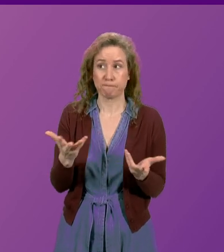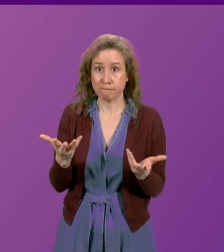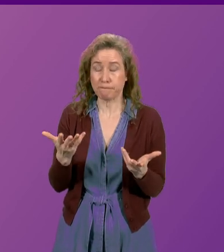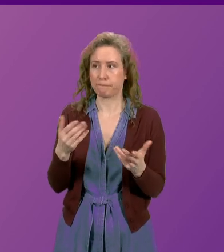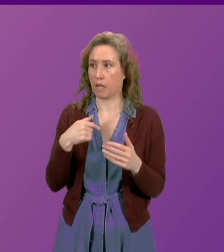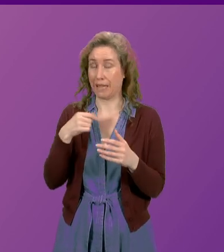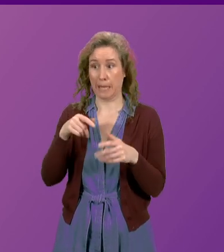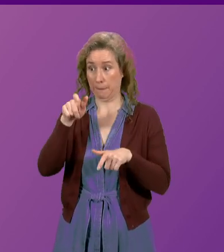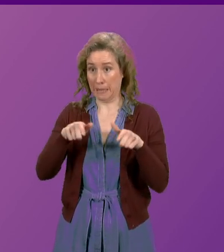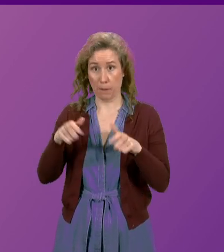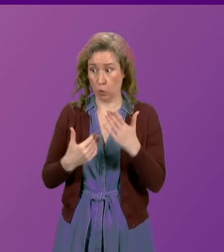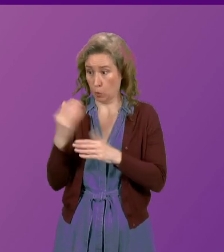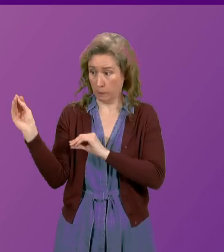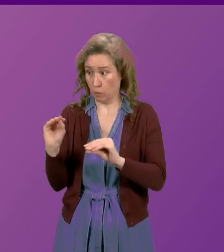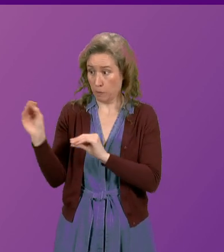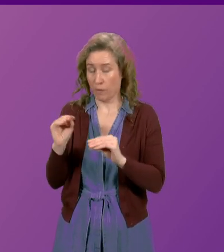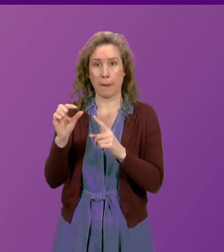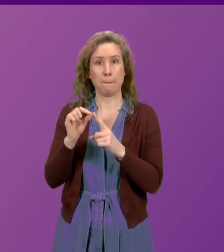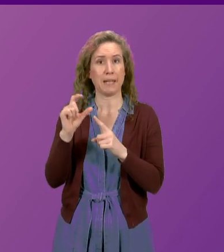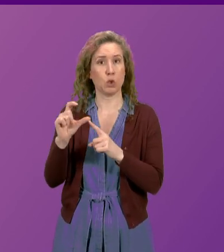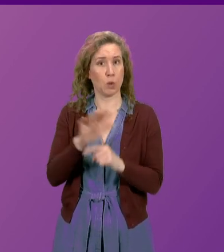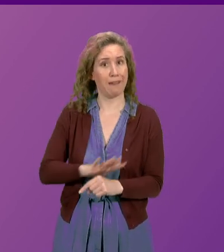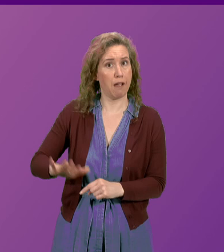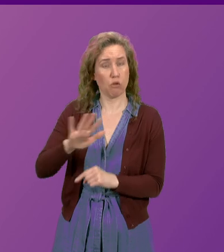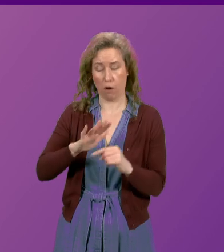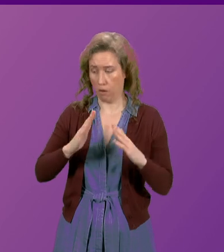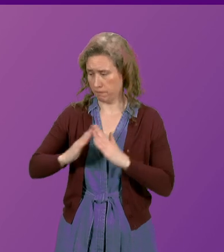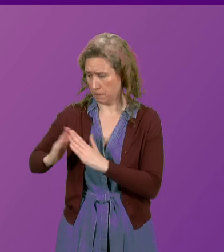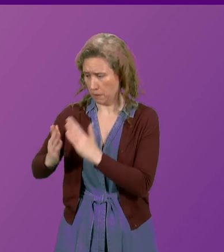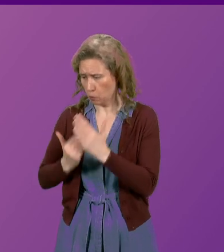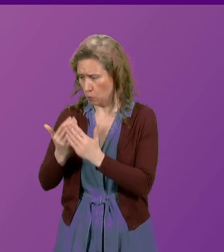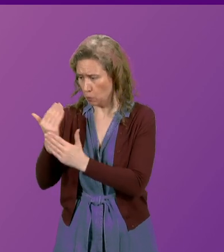in population in the Penicuik area, which is part of the particularly acute rise in population in